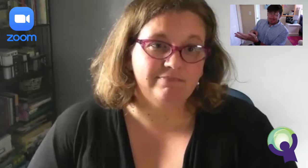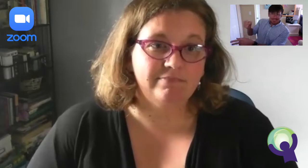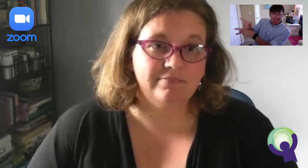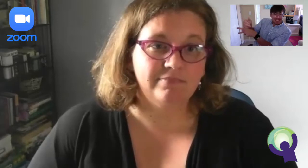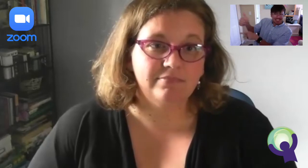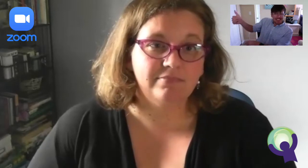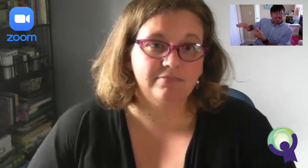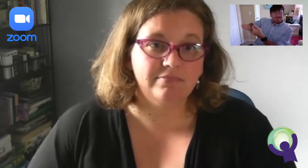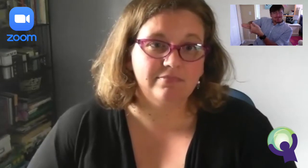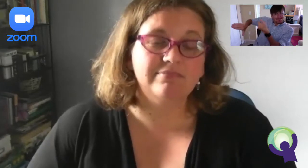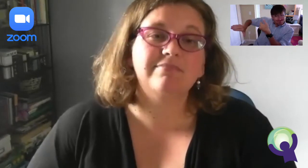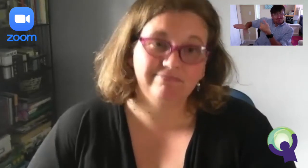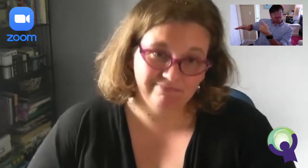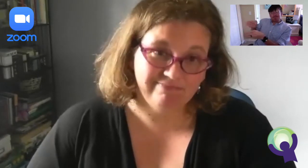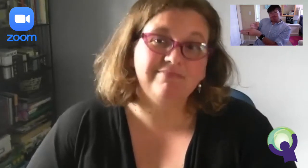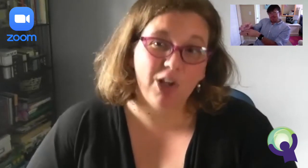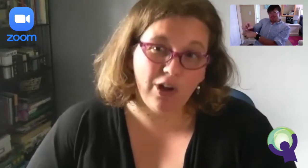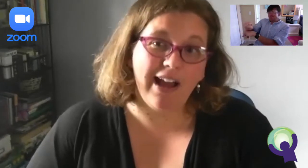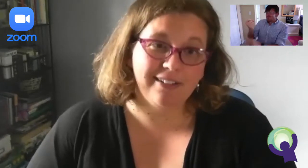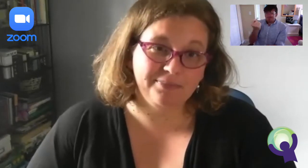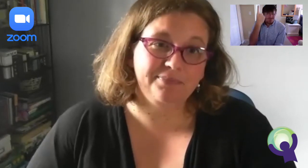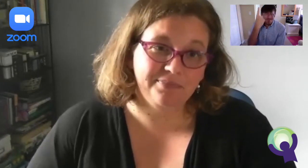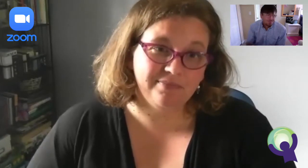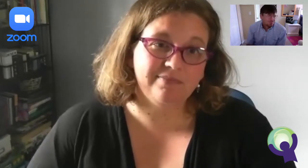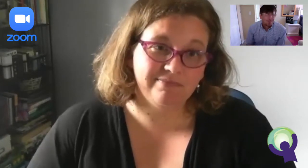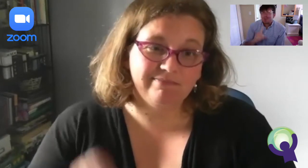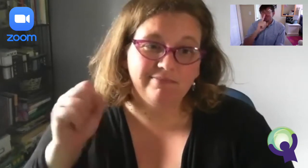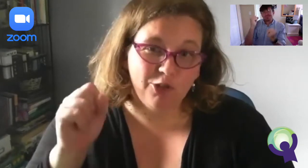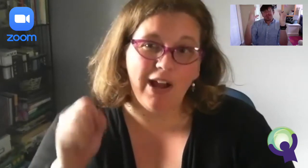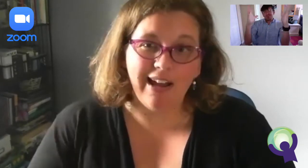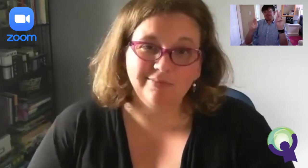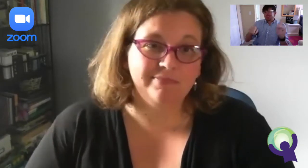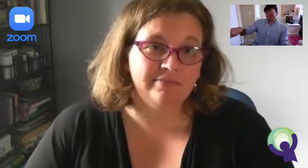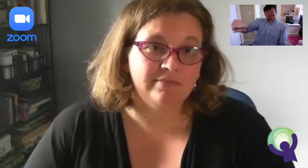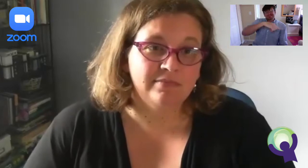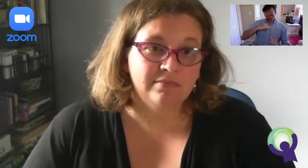yeah really learning to help give them their space